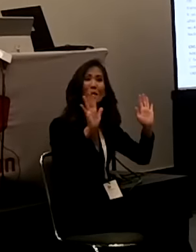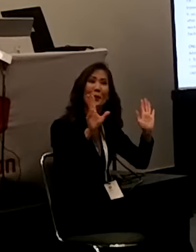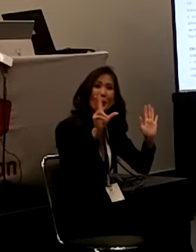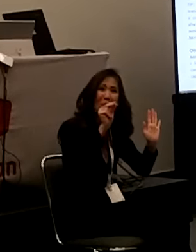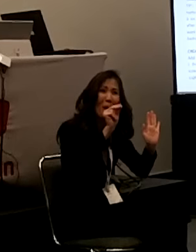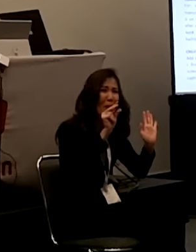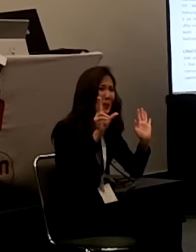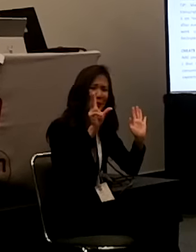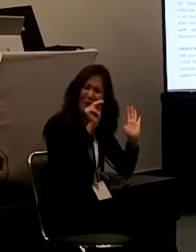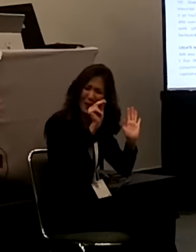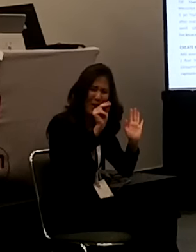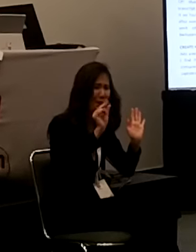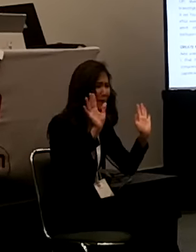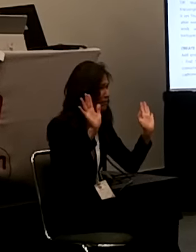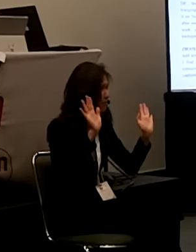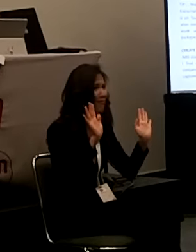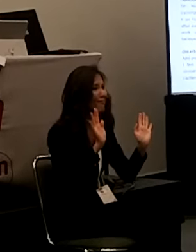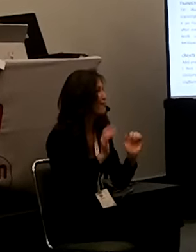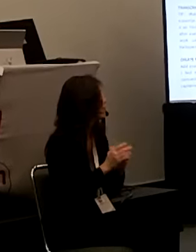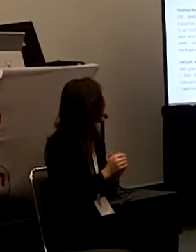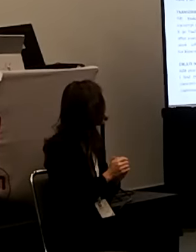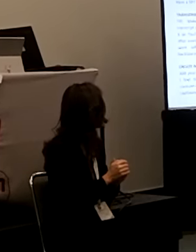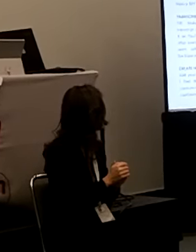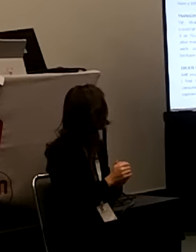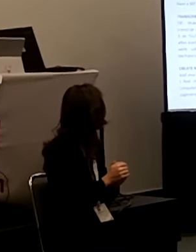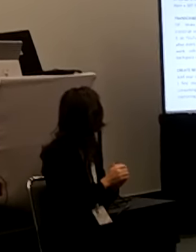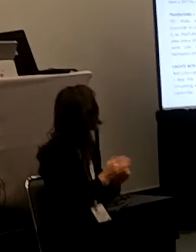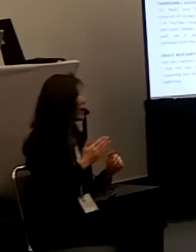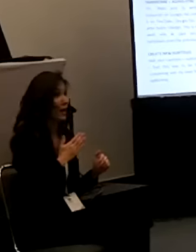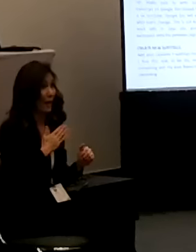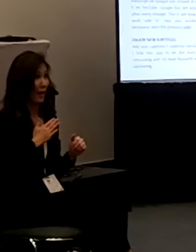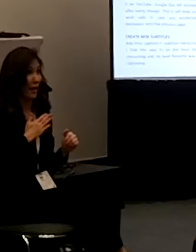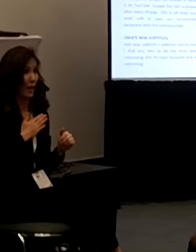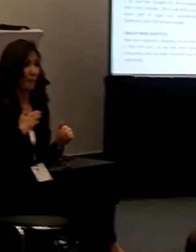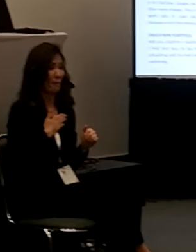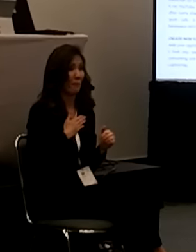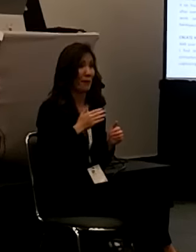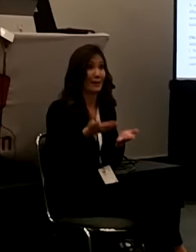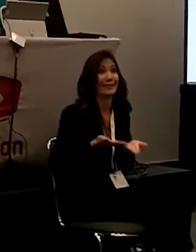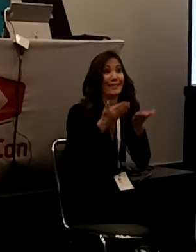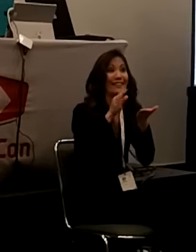"No, no no no no no no no." So, my tip is to either do it on Notepad or something,